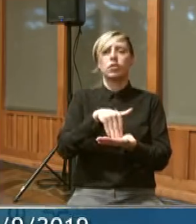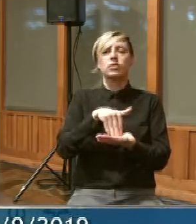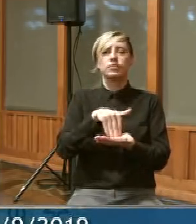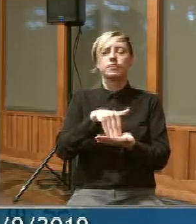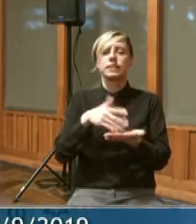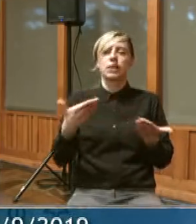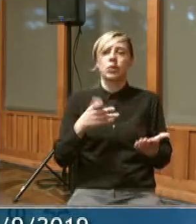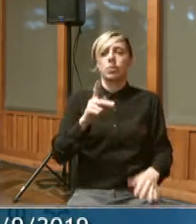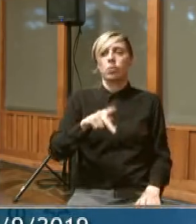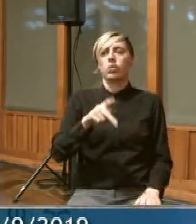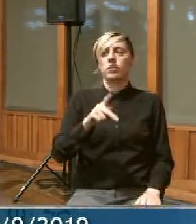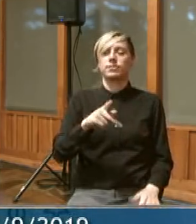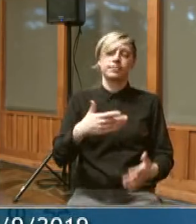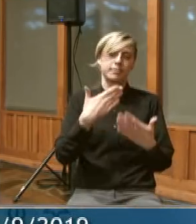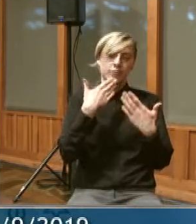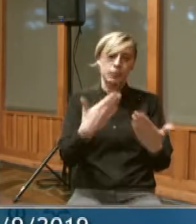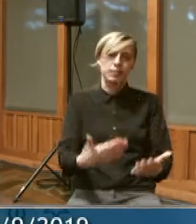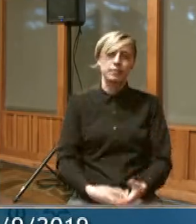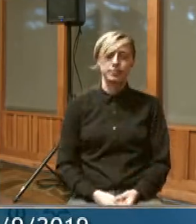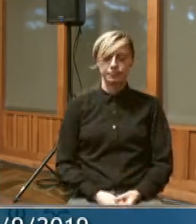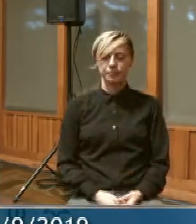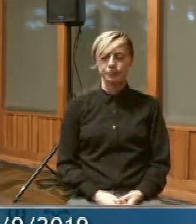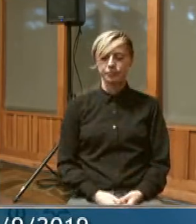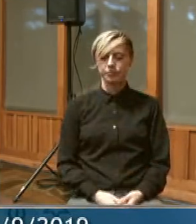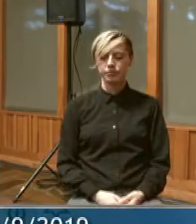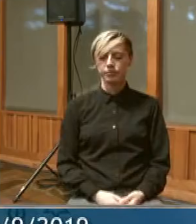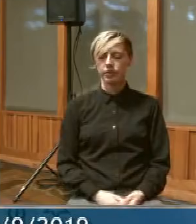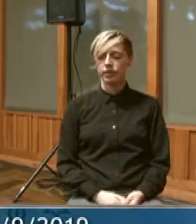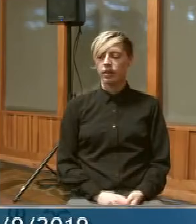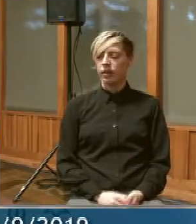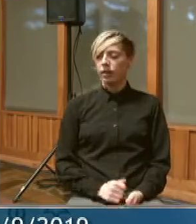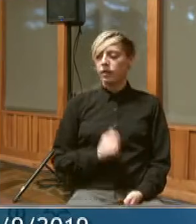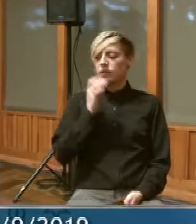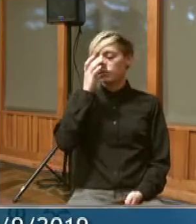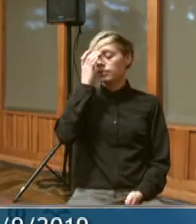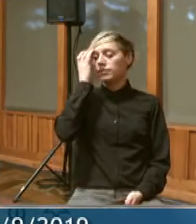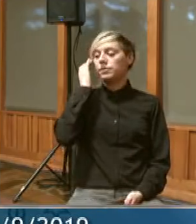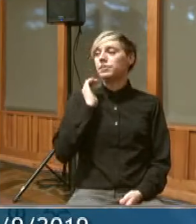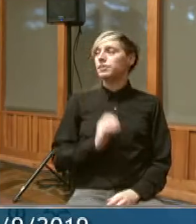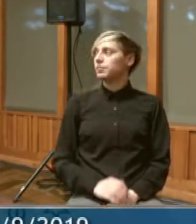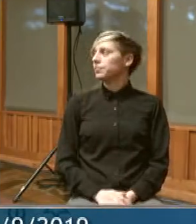CHANCE OF SAVING RECREATION PROGRAMS IN PORTLAND AND CREATING A MORE I HAVE BRANT CITY FOR ALL.